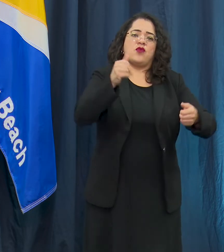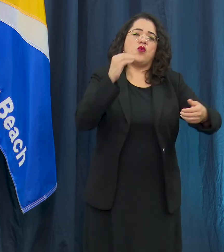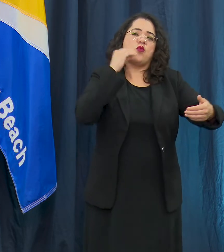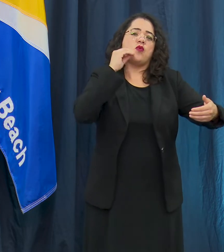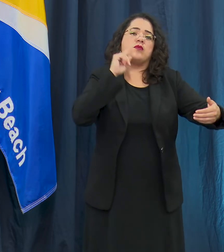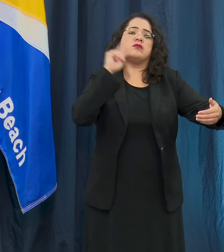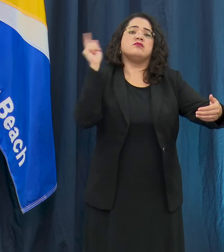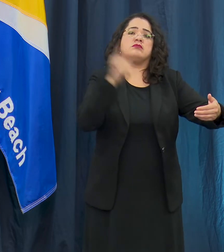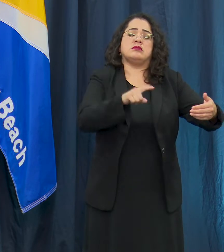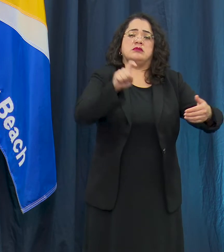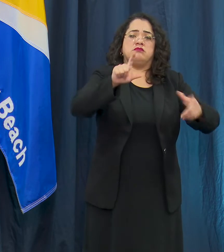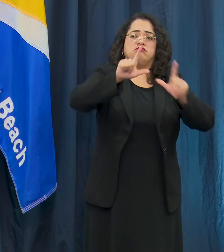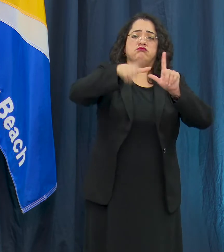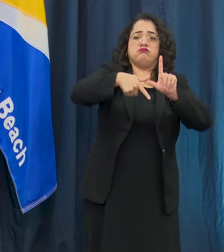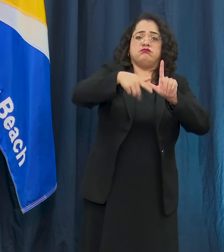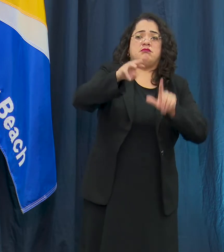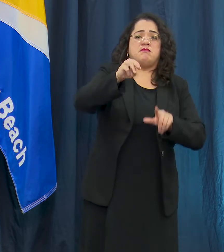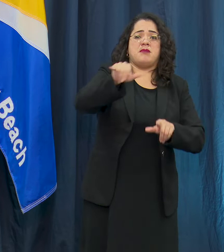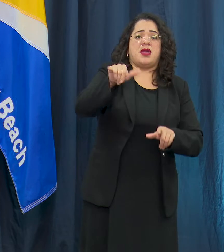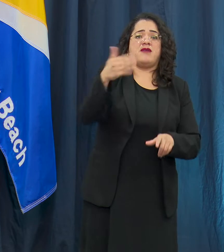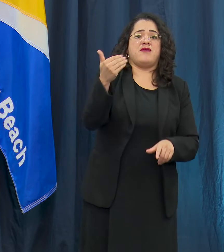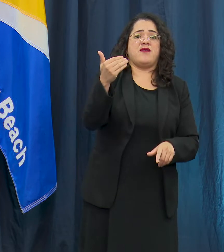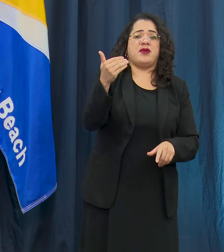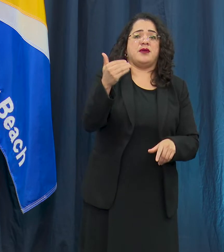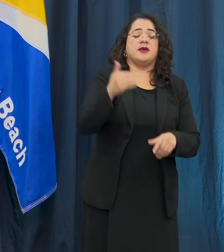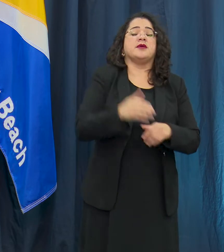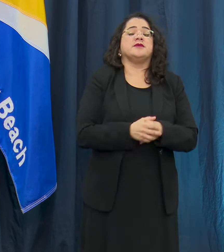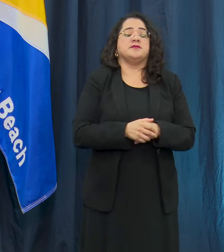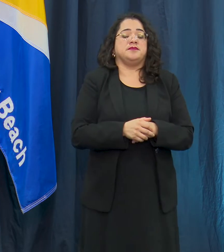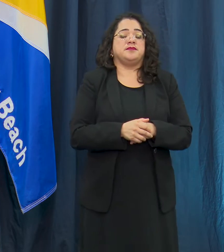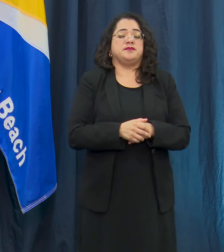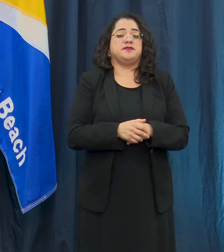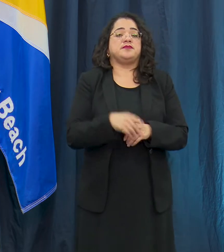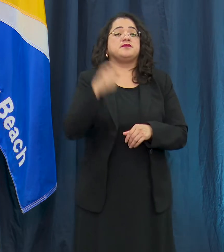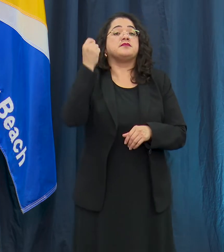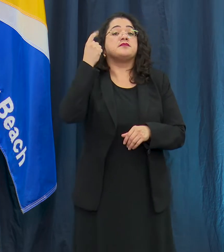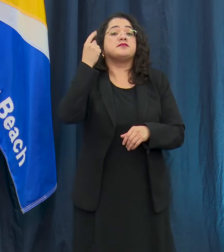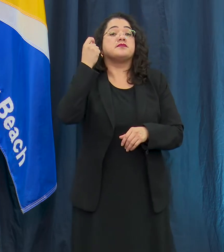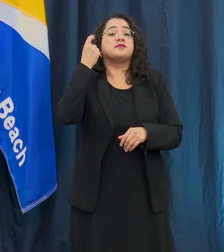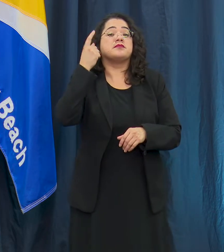was going to end May 15th. This new health order does not have an end date